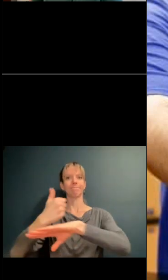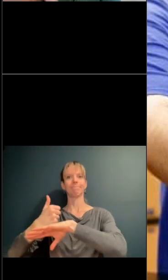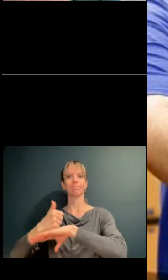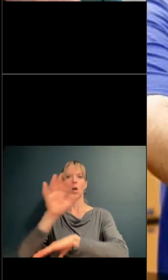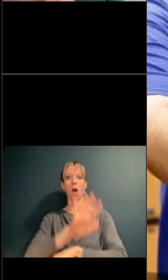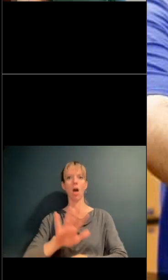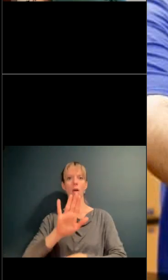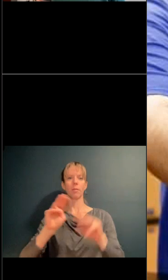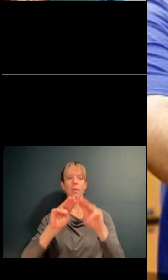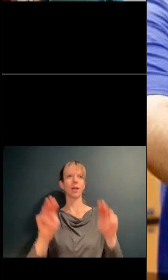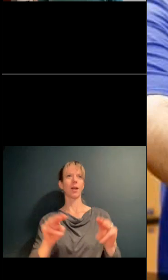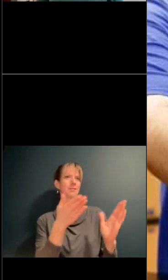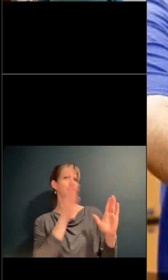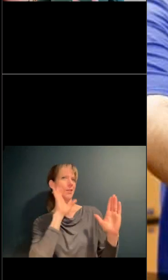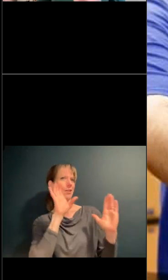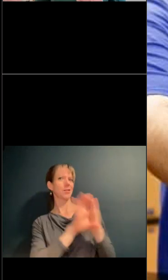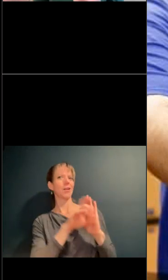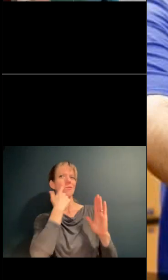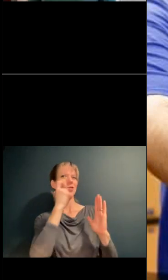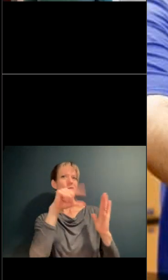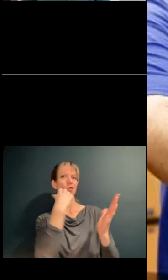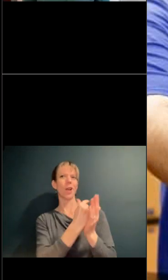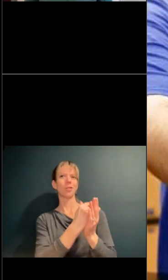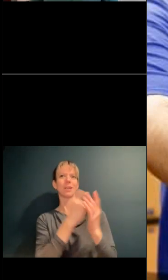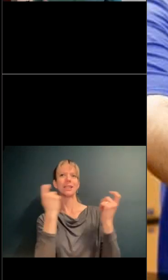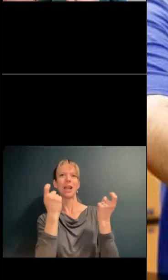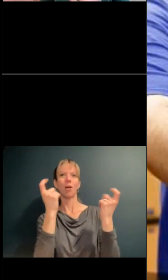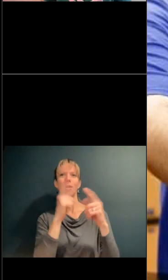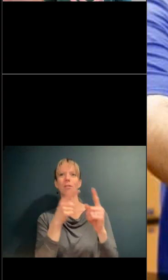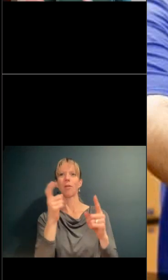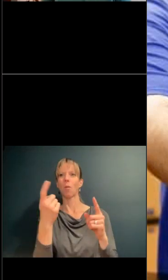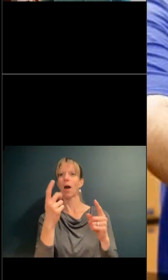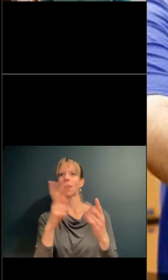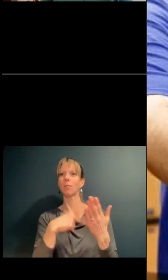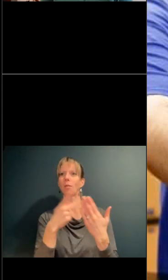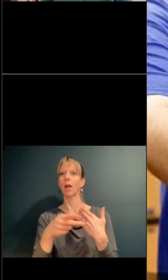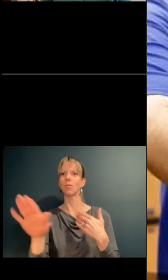I put a picture of her recent graduation ceremony from one of the programs in your state here that's